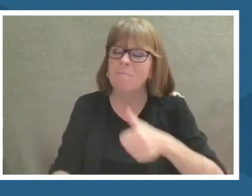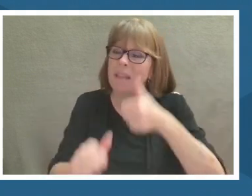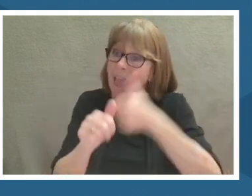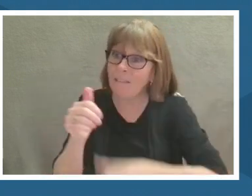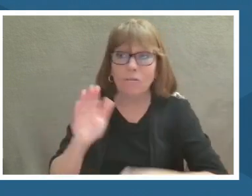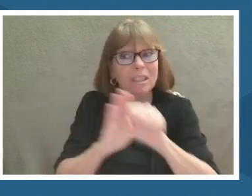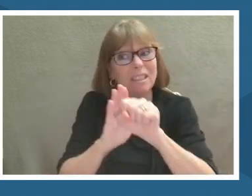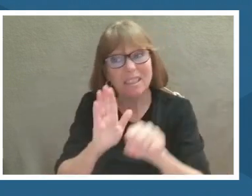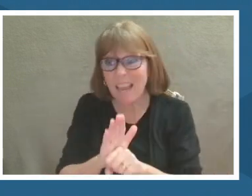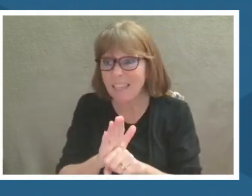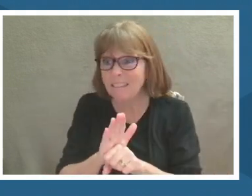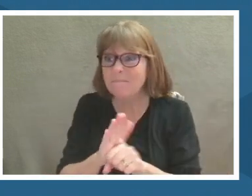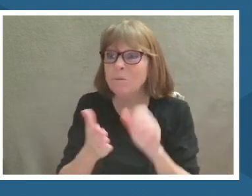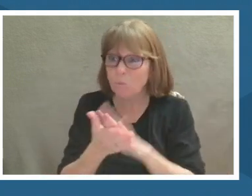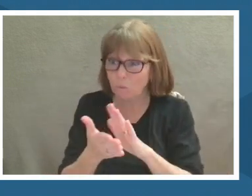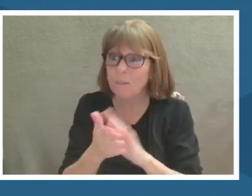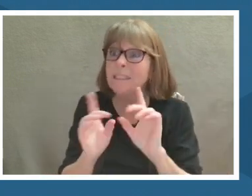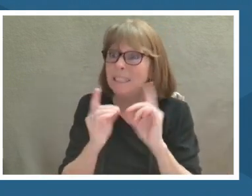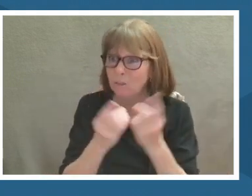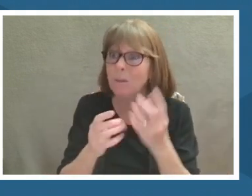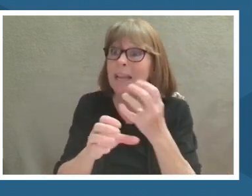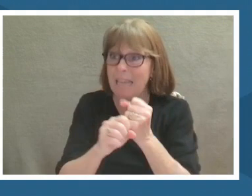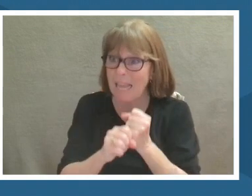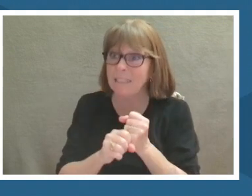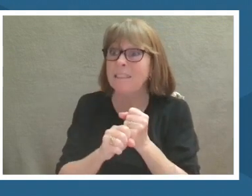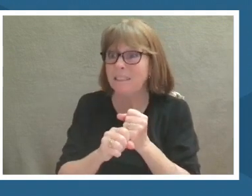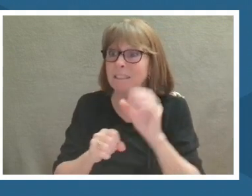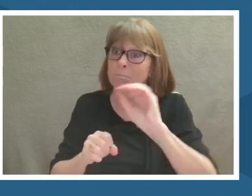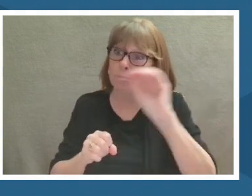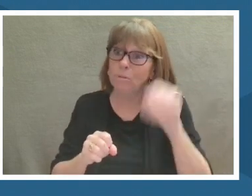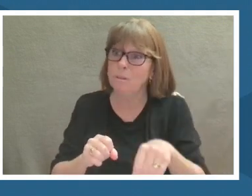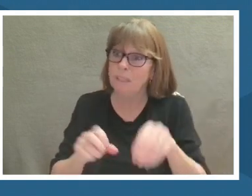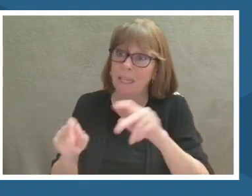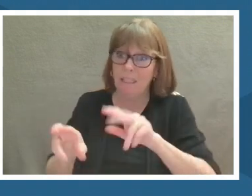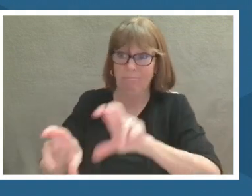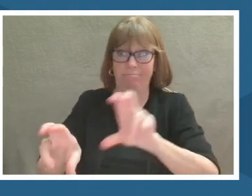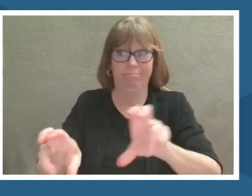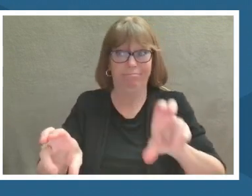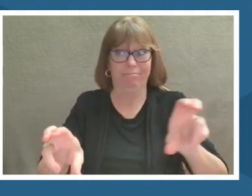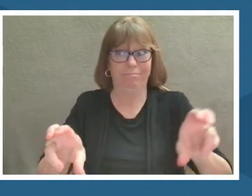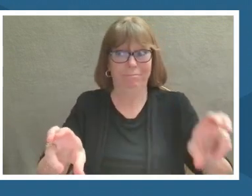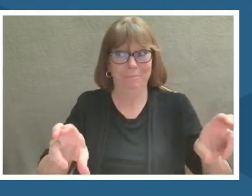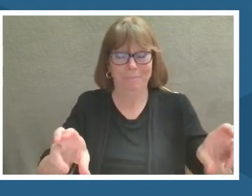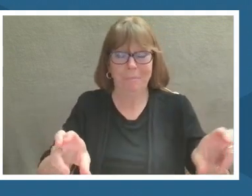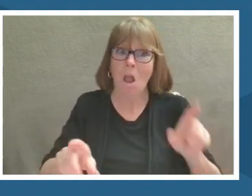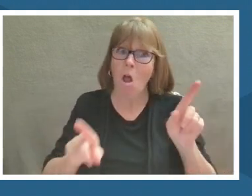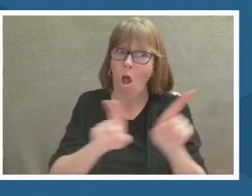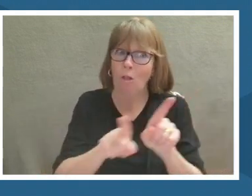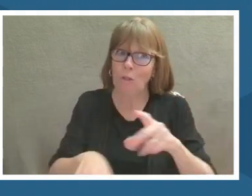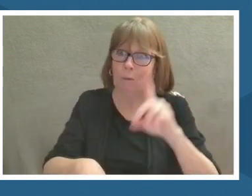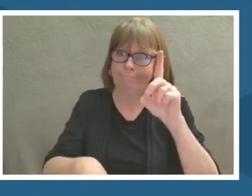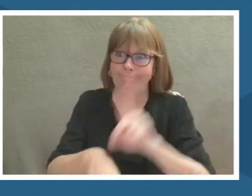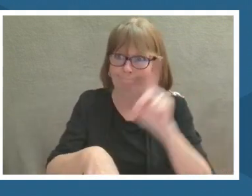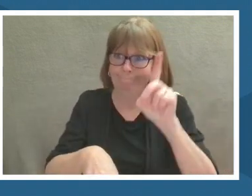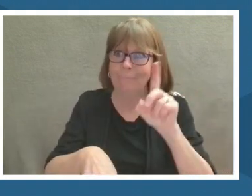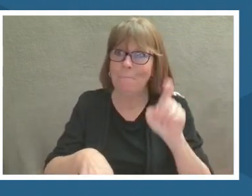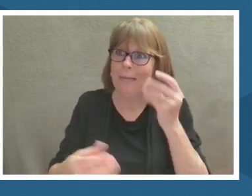share um so really encourage you to use that and then i would be remiss if i didn't